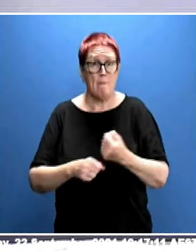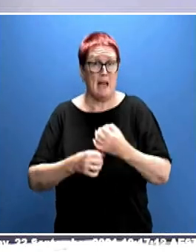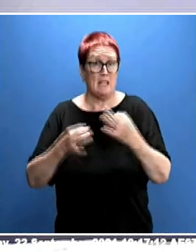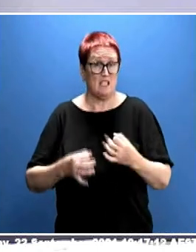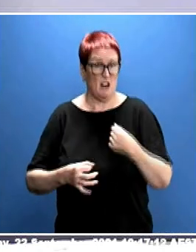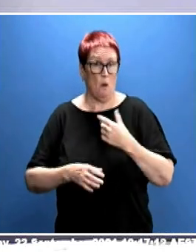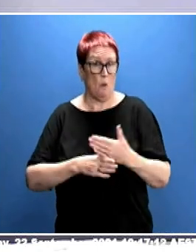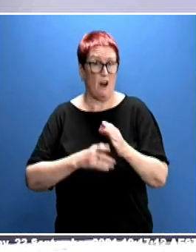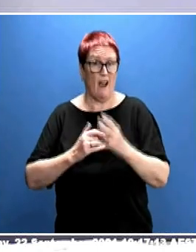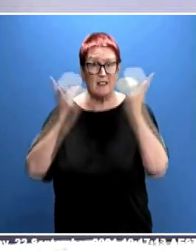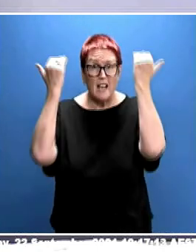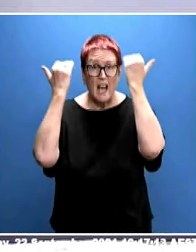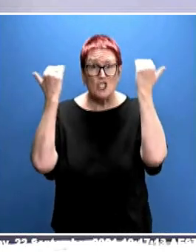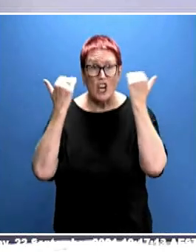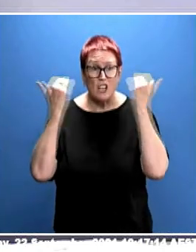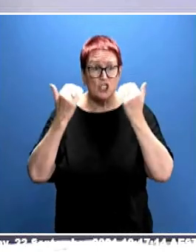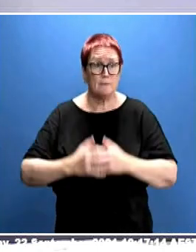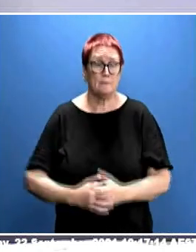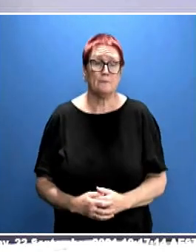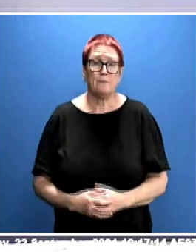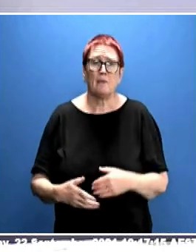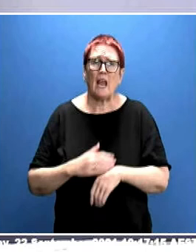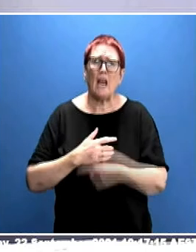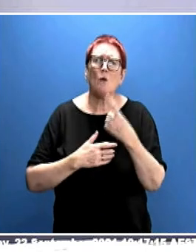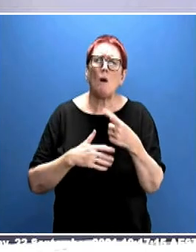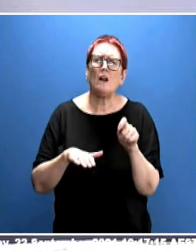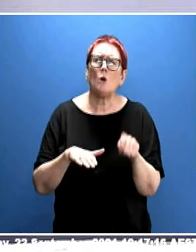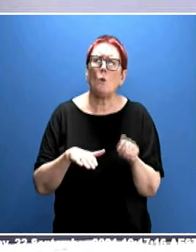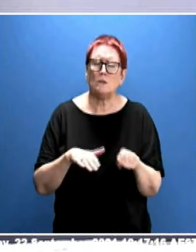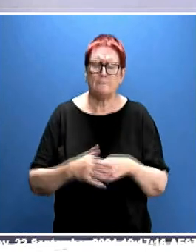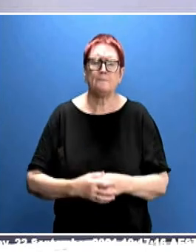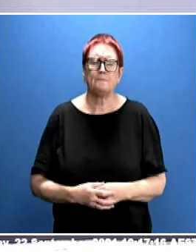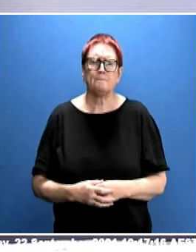in a class action on representative proceedings in which it was proposed